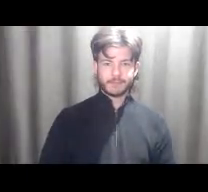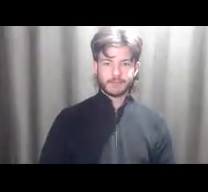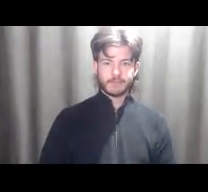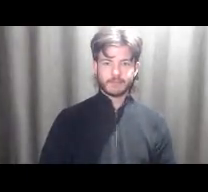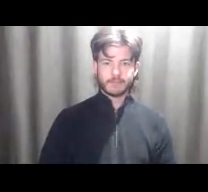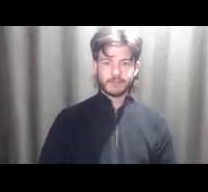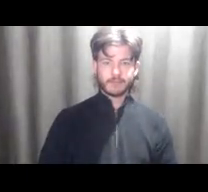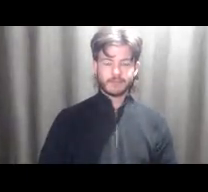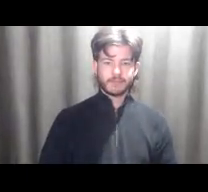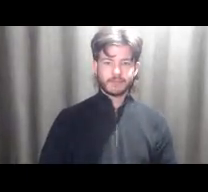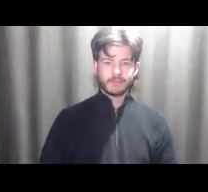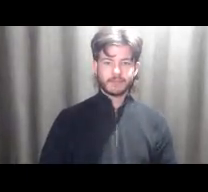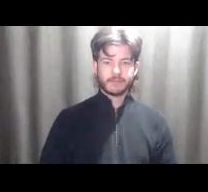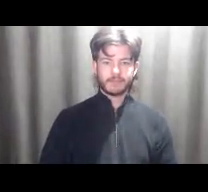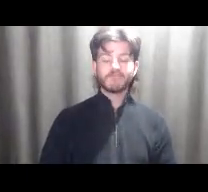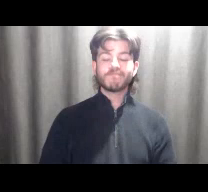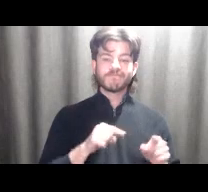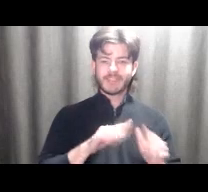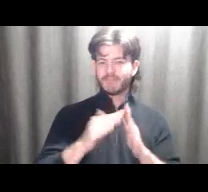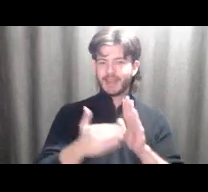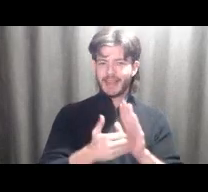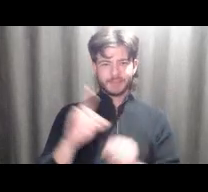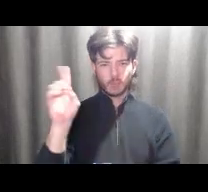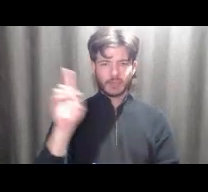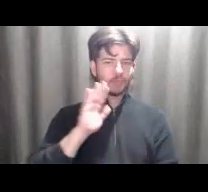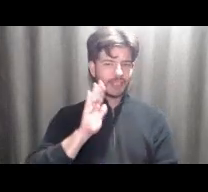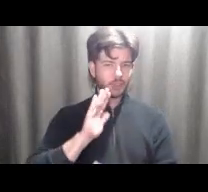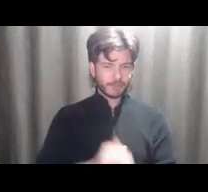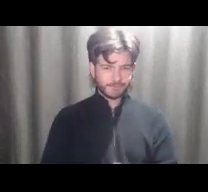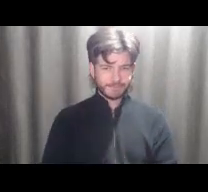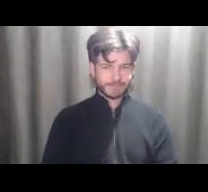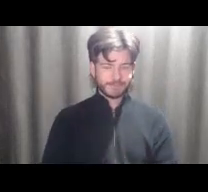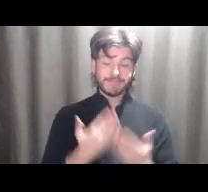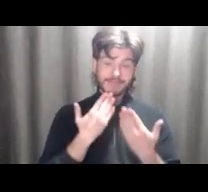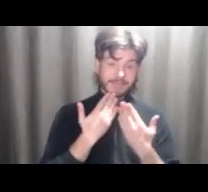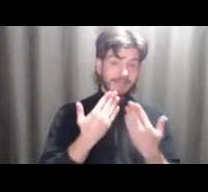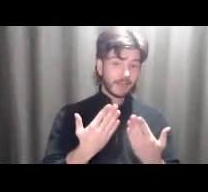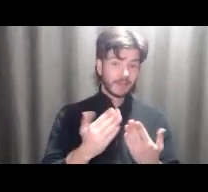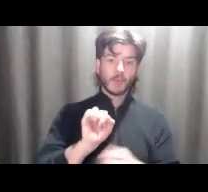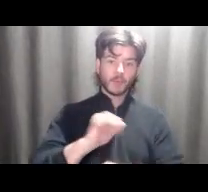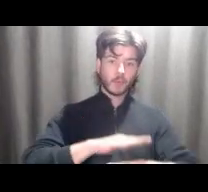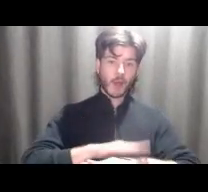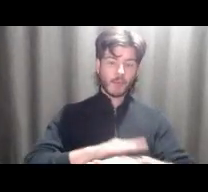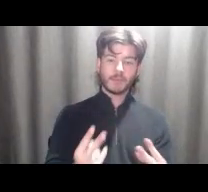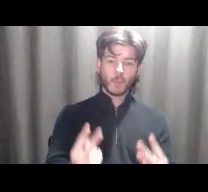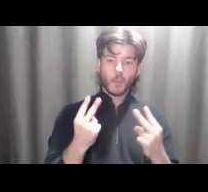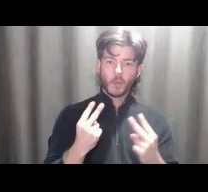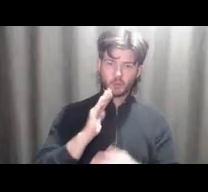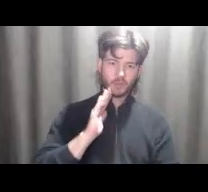And that brings me to the end of the presentation. Thank you for taking the time to watch our presentation on